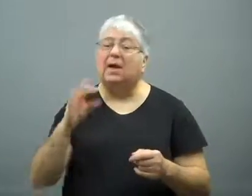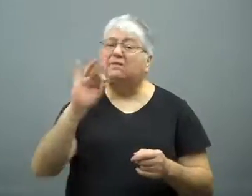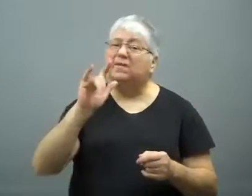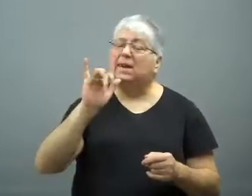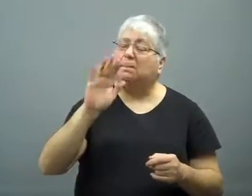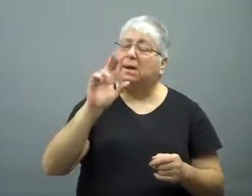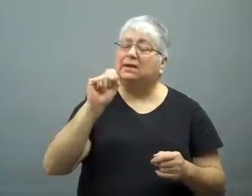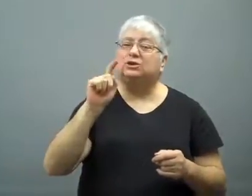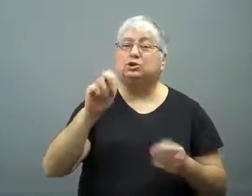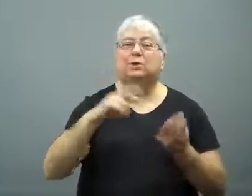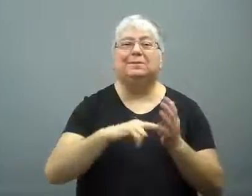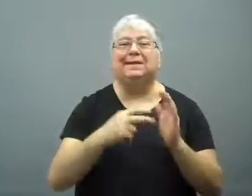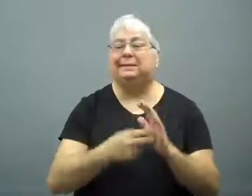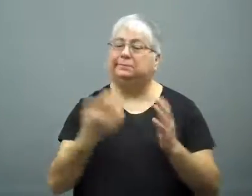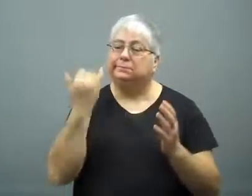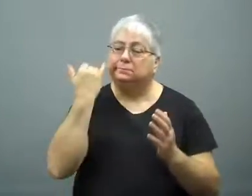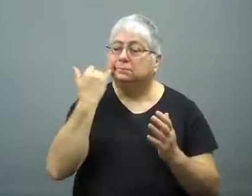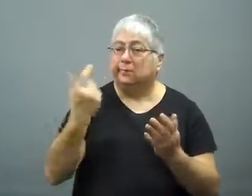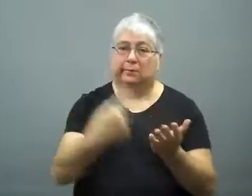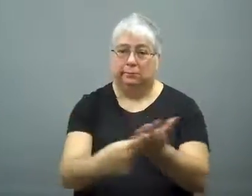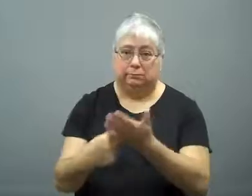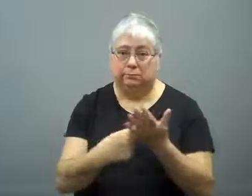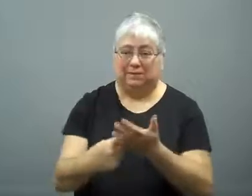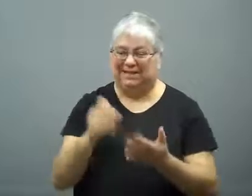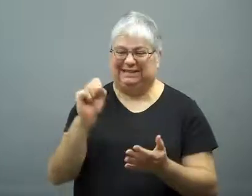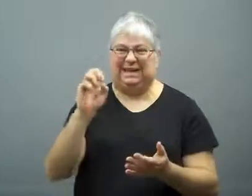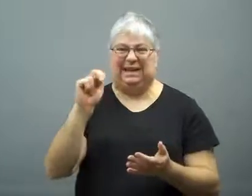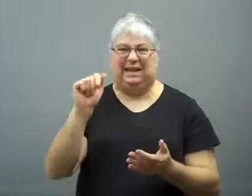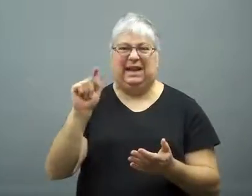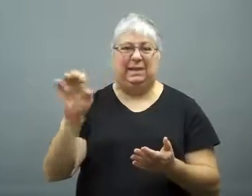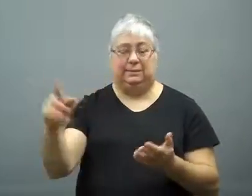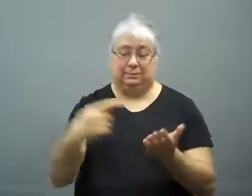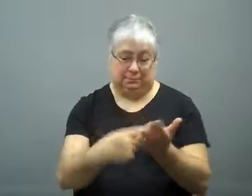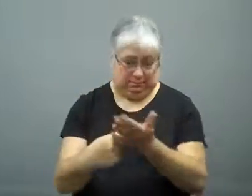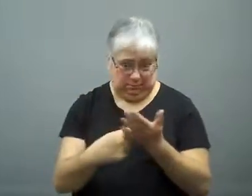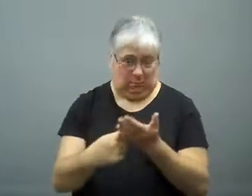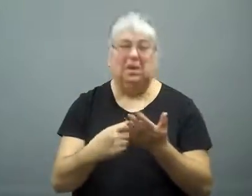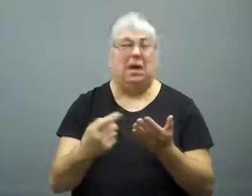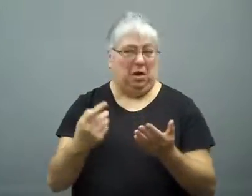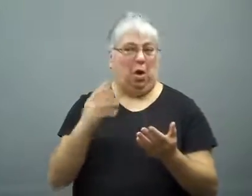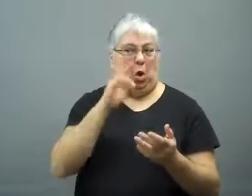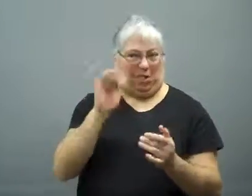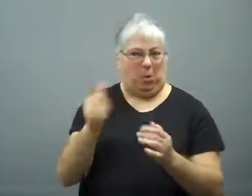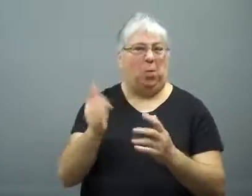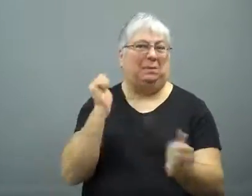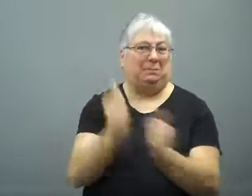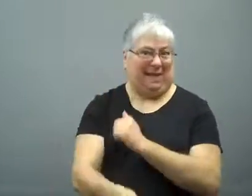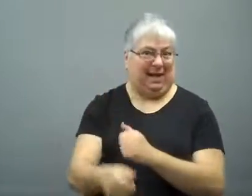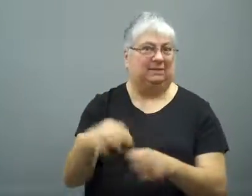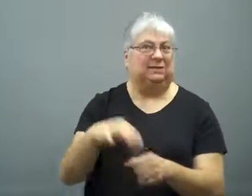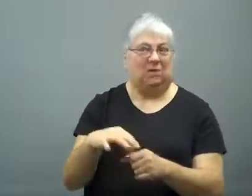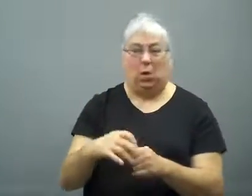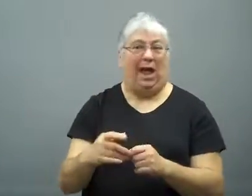A filibuster is when a bill is debated in the senate and is likely to pass.